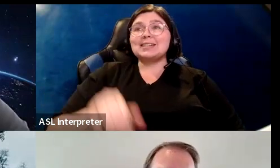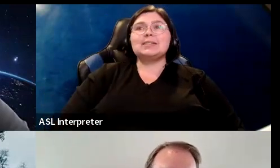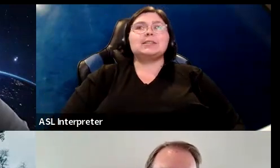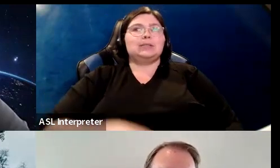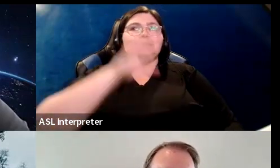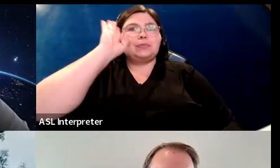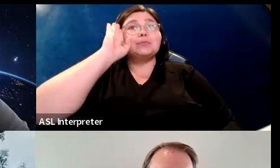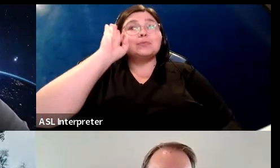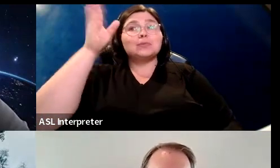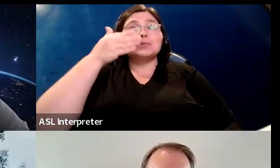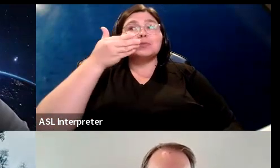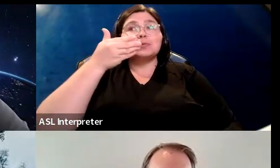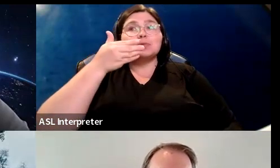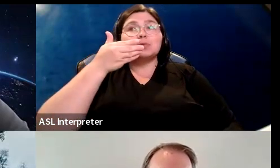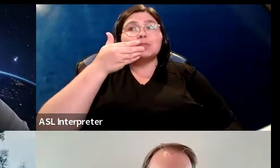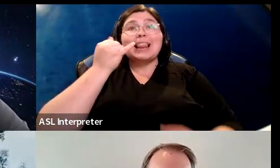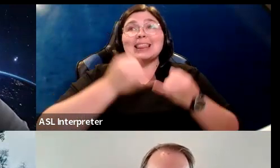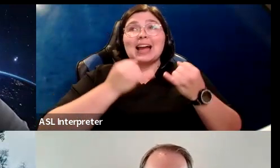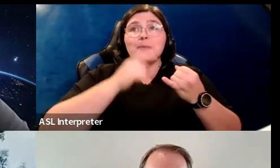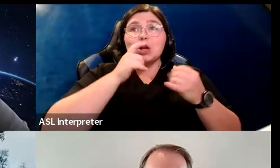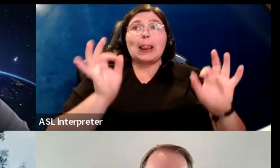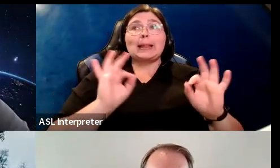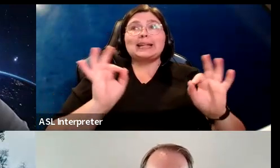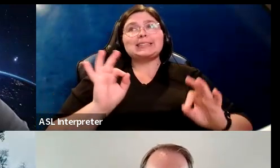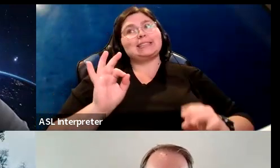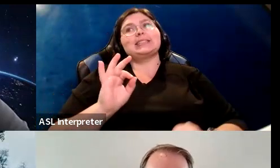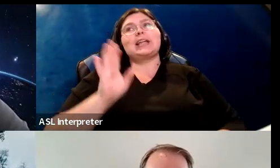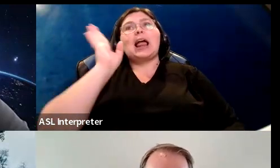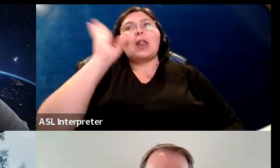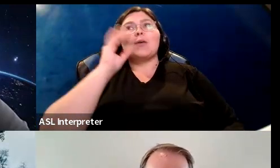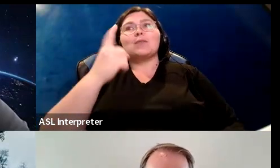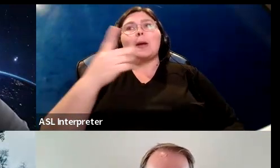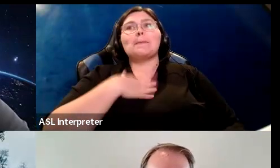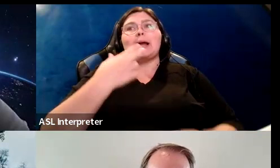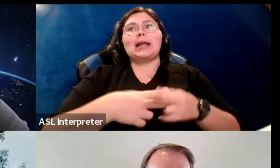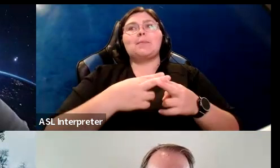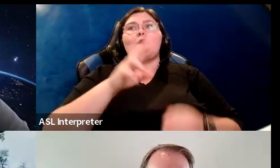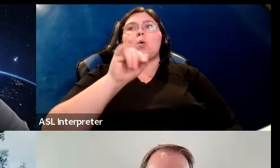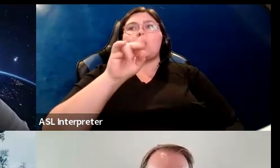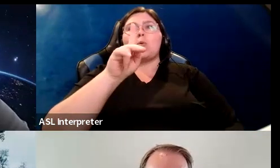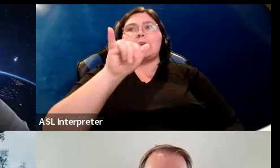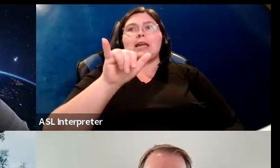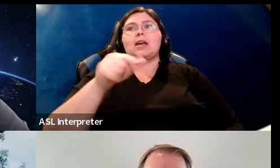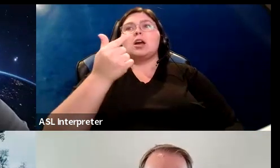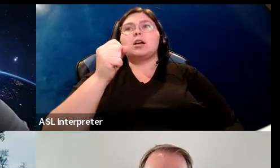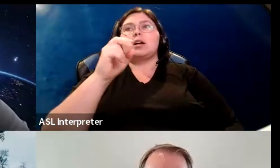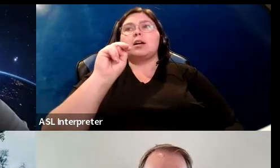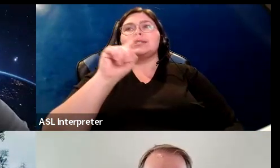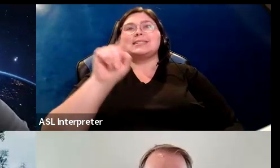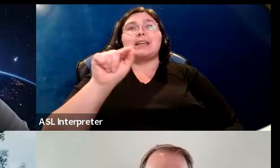Well, last but not least, hello, everyone. My name is Ricky Gonzalez, and I am a PhD candidate